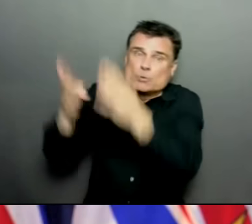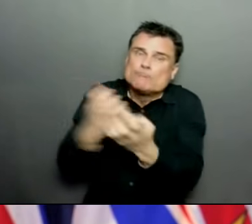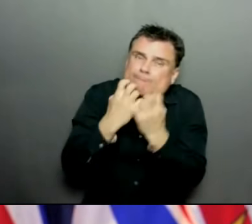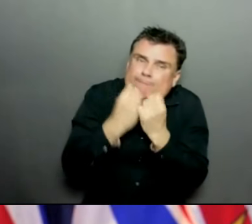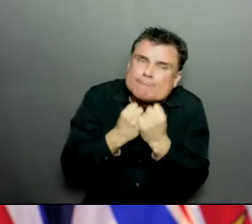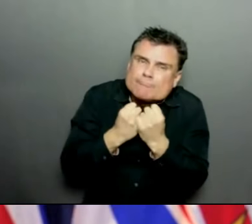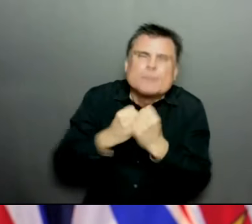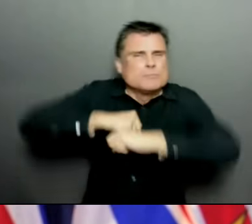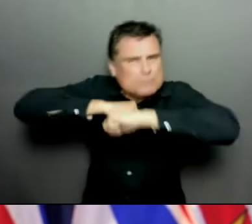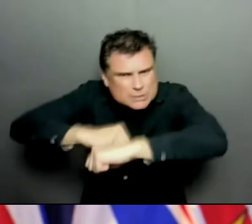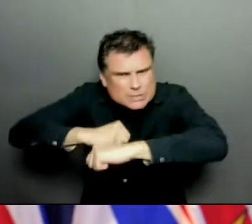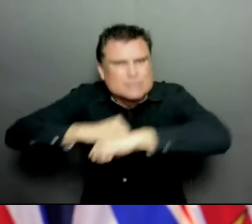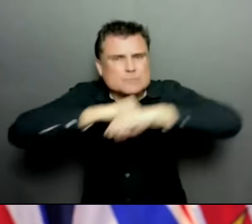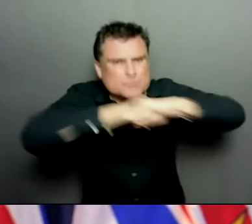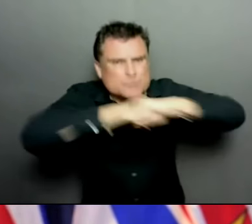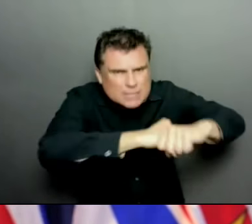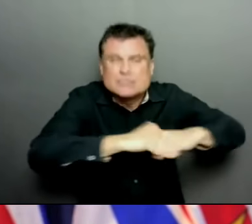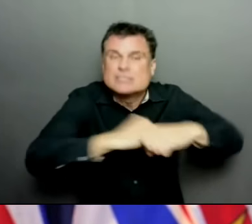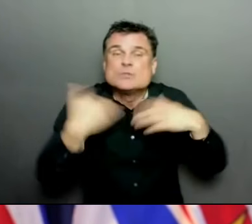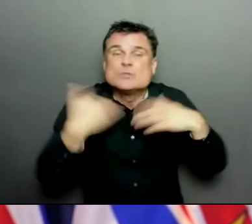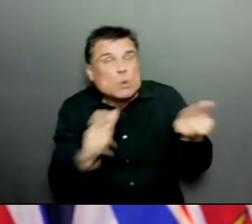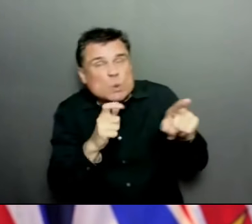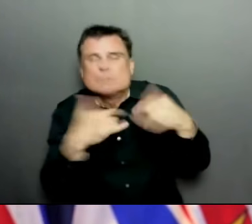(Speaks French)